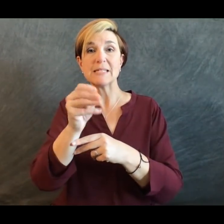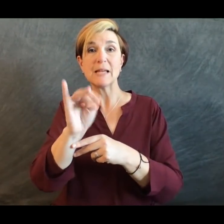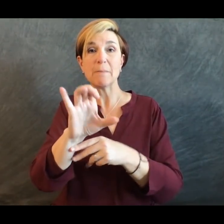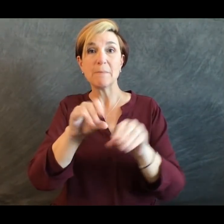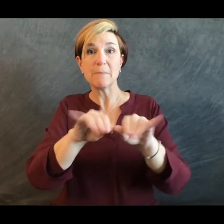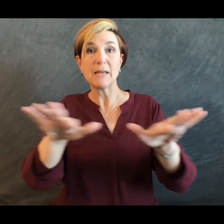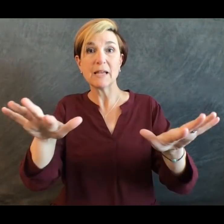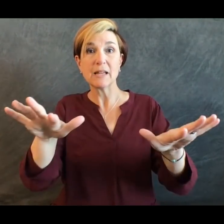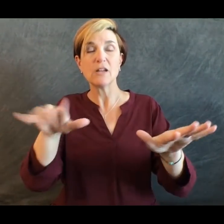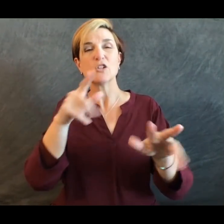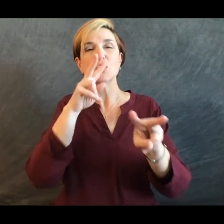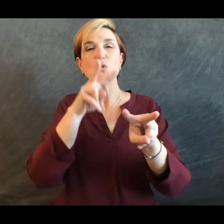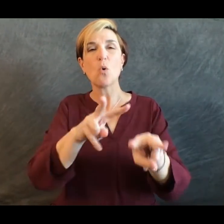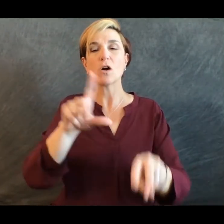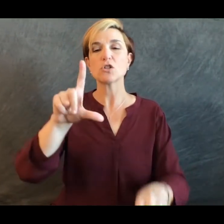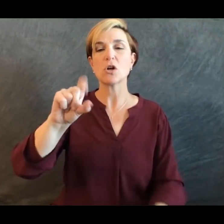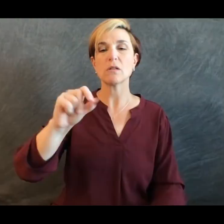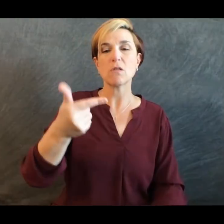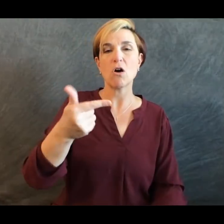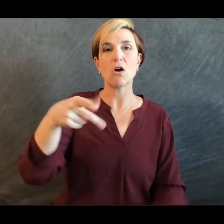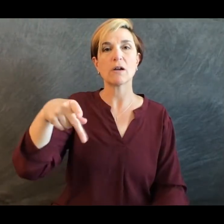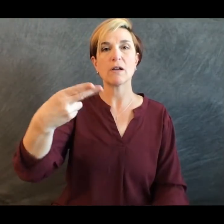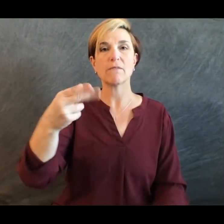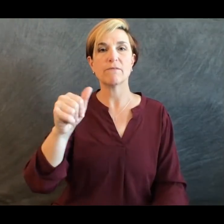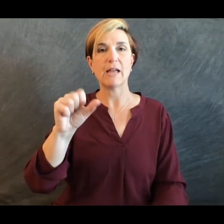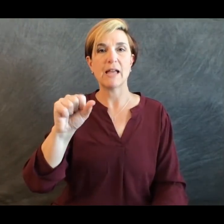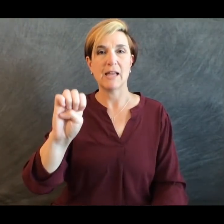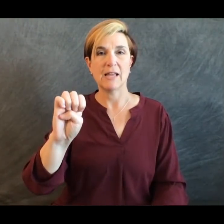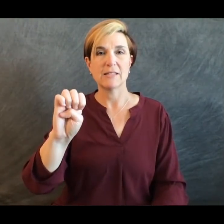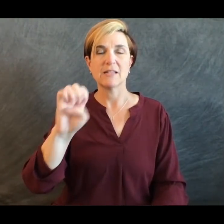because that's how abba demonologist like to look at their curves you can see